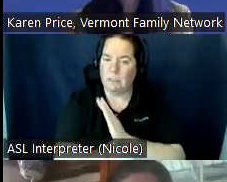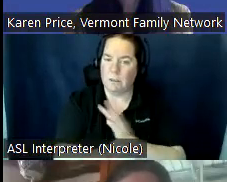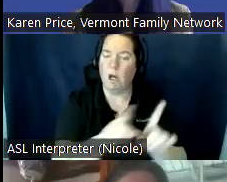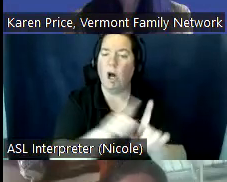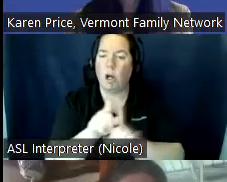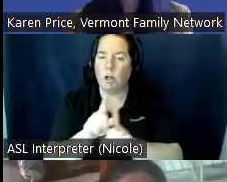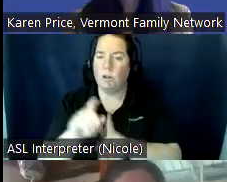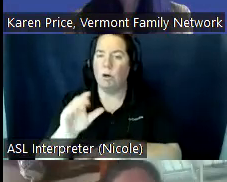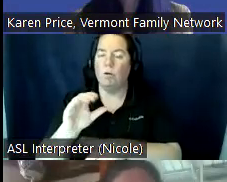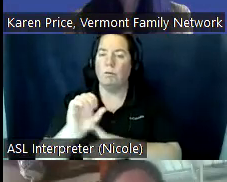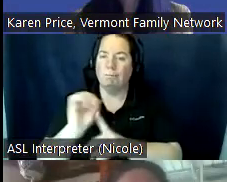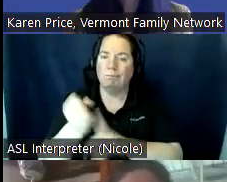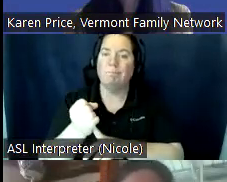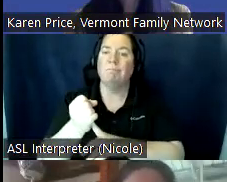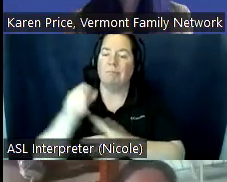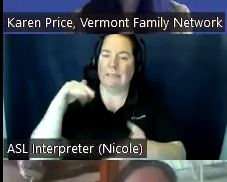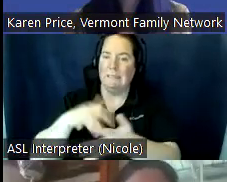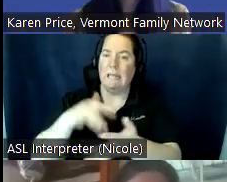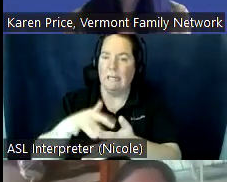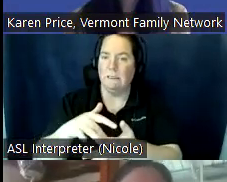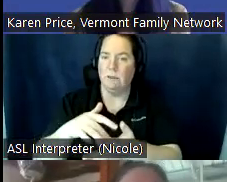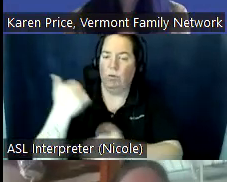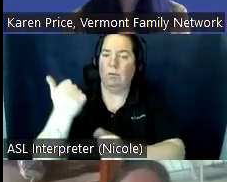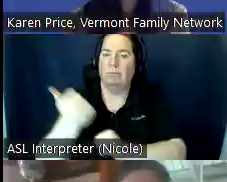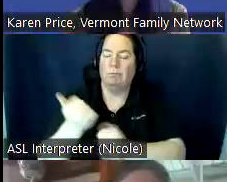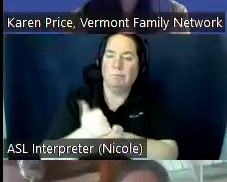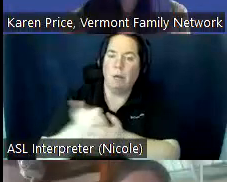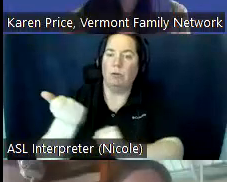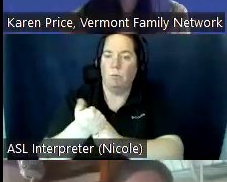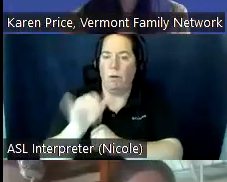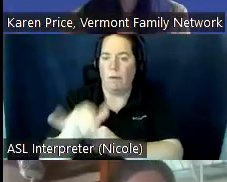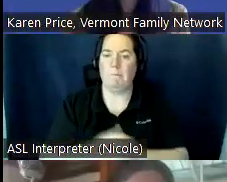around this topic. That link is going to come through in the email you receive after this.